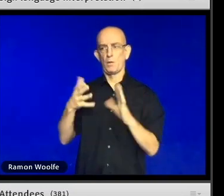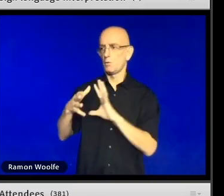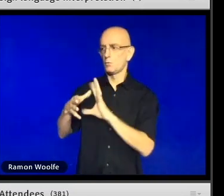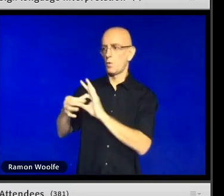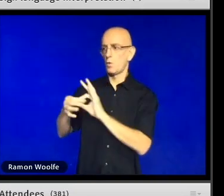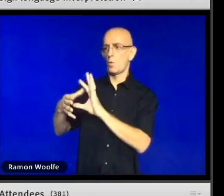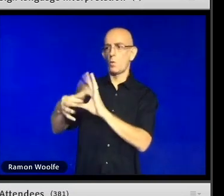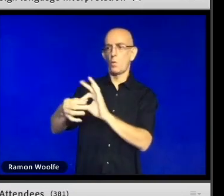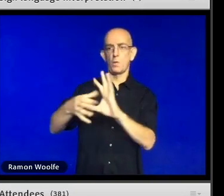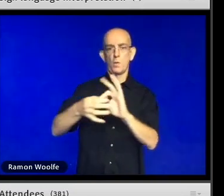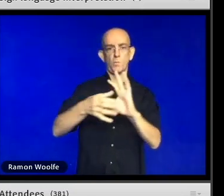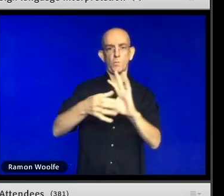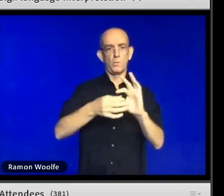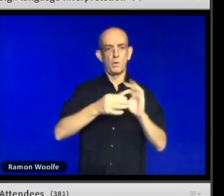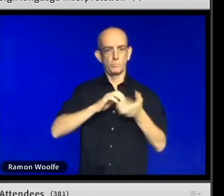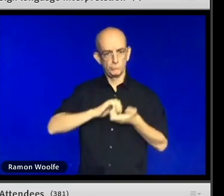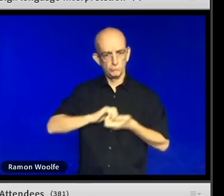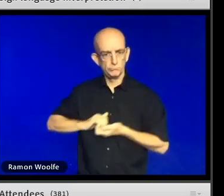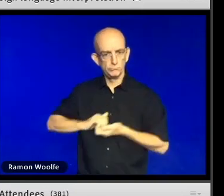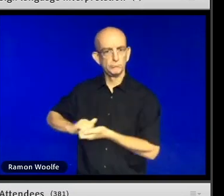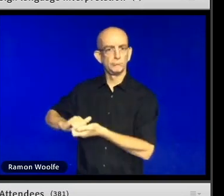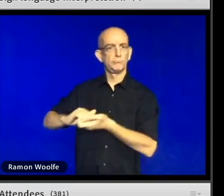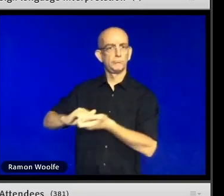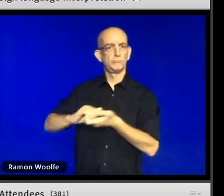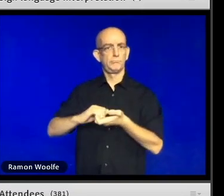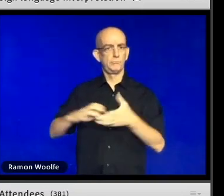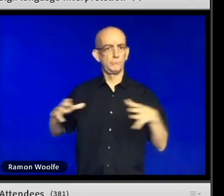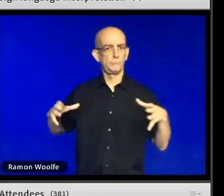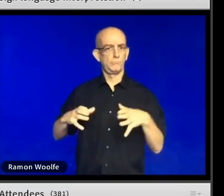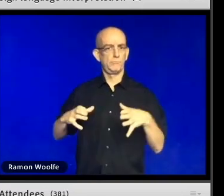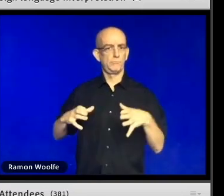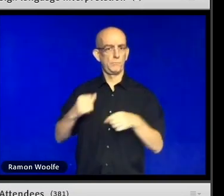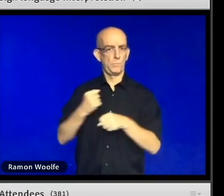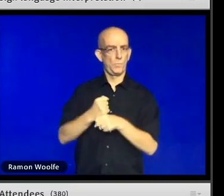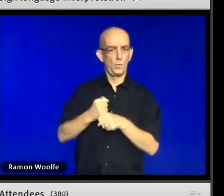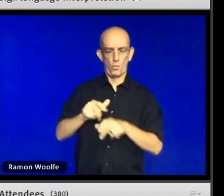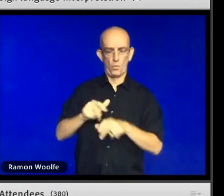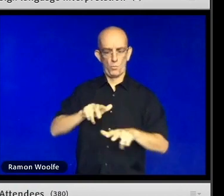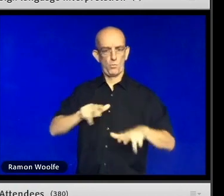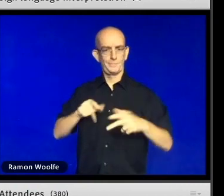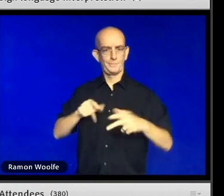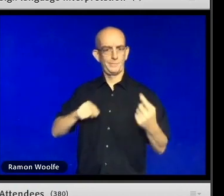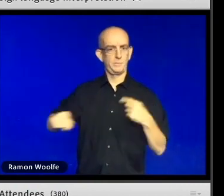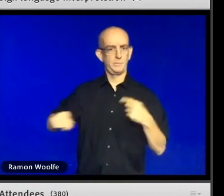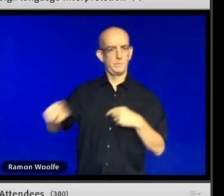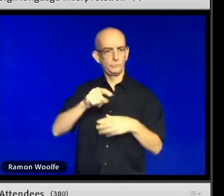sometimes was going to be very difficult. Some of these were located in very rural areas.